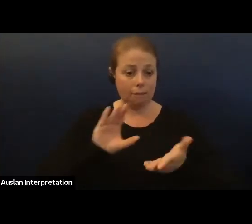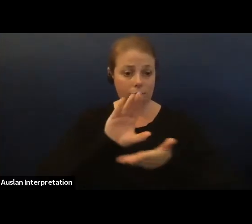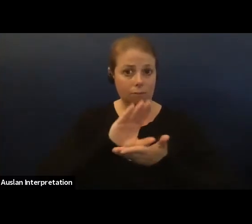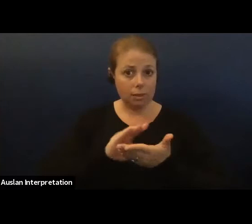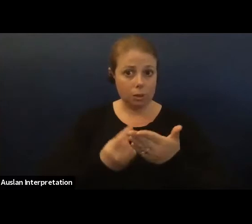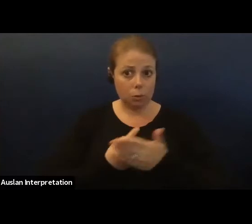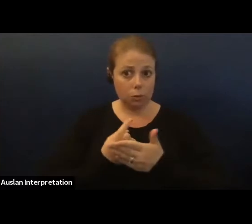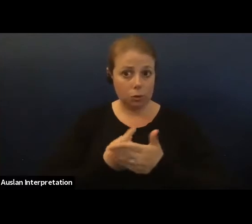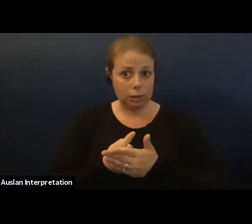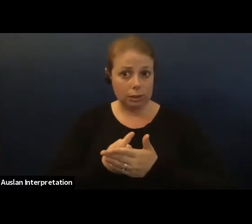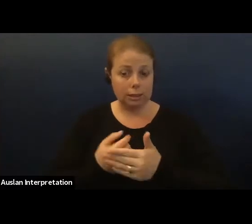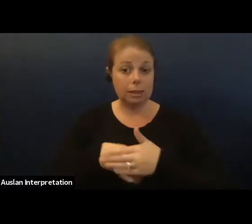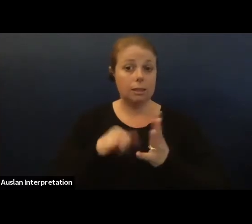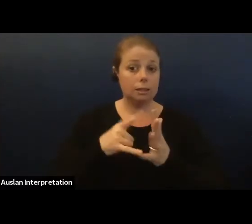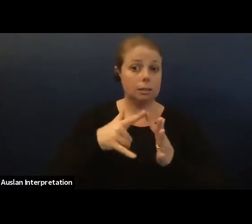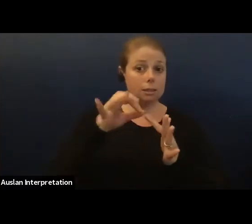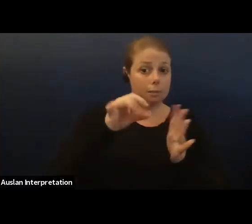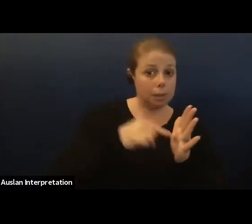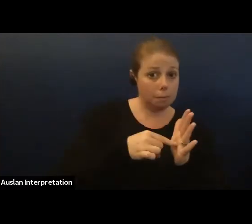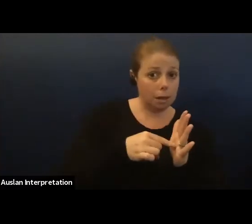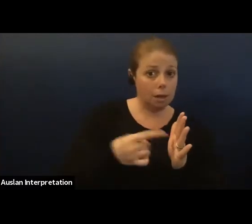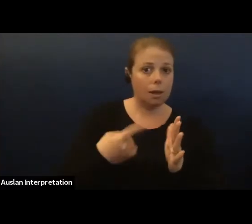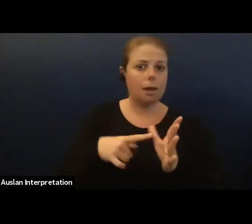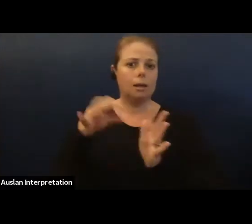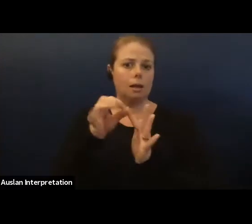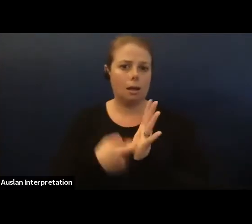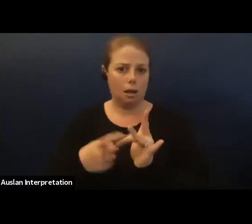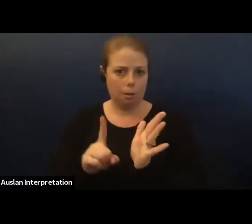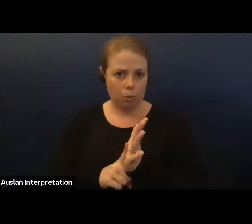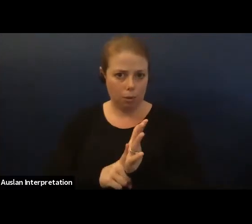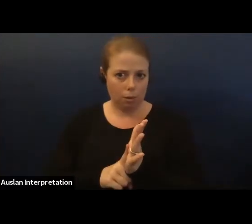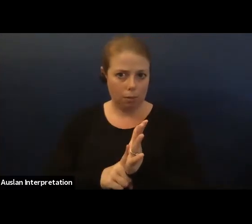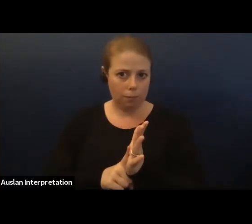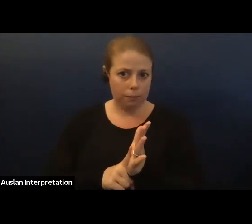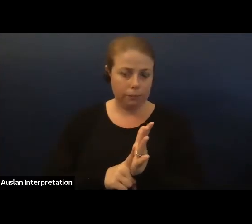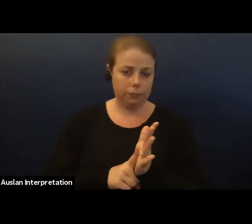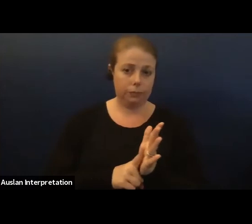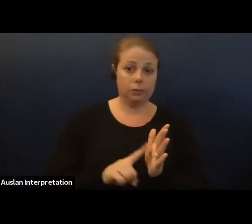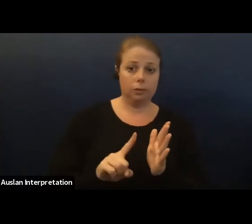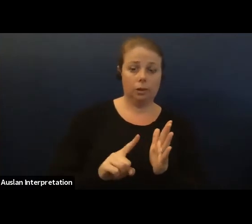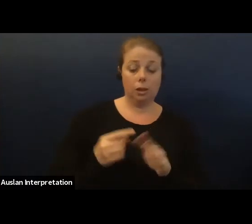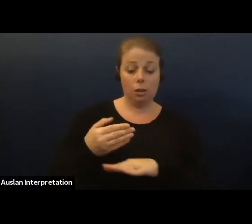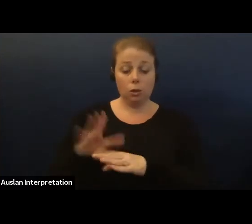date in April. The first closing date that the new pool will assess for is in September 2021.